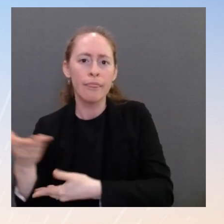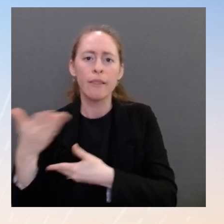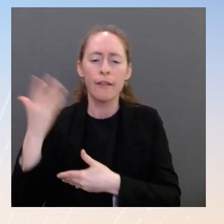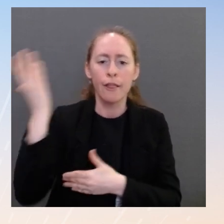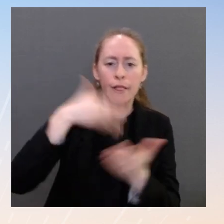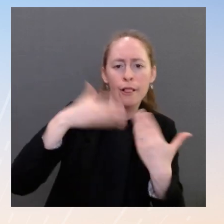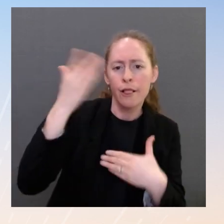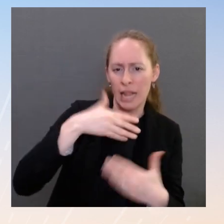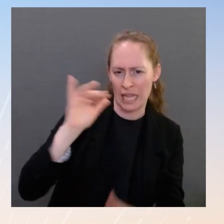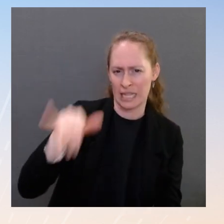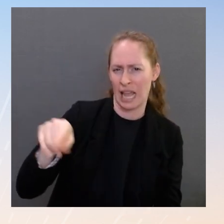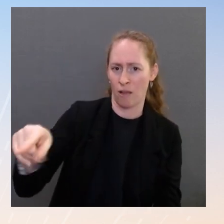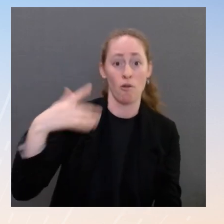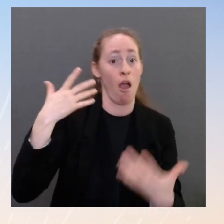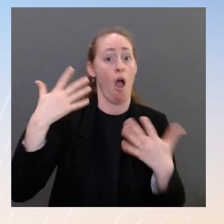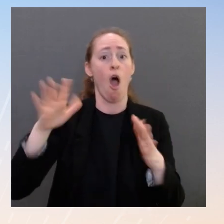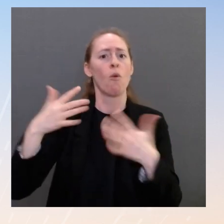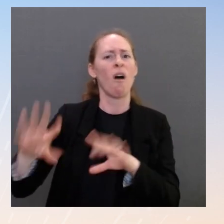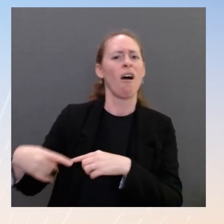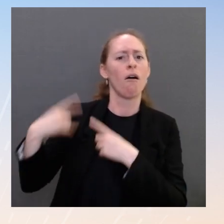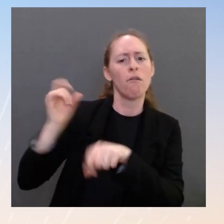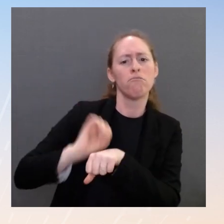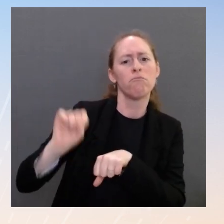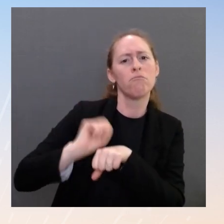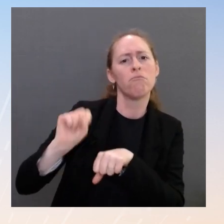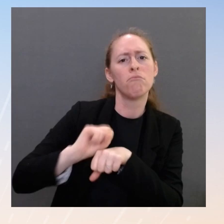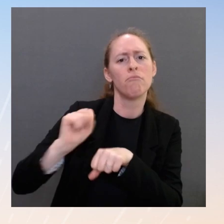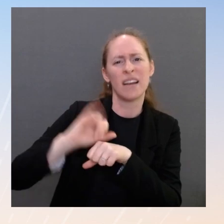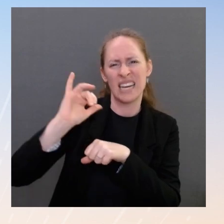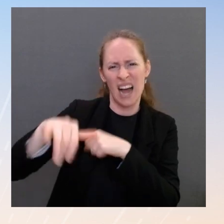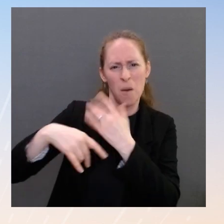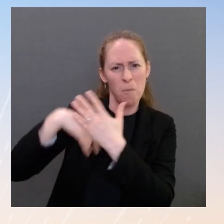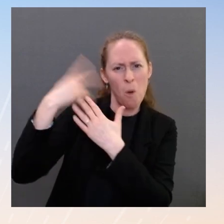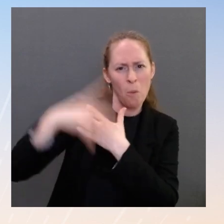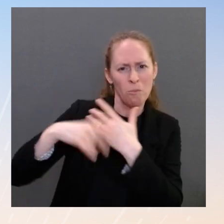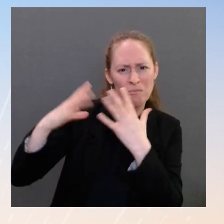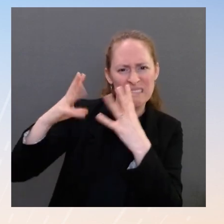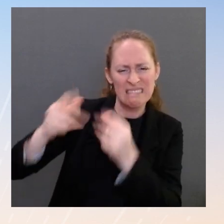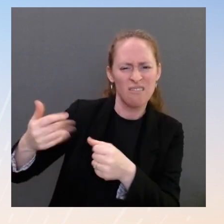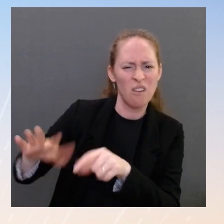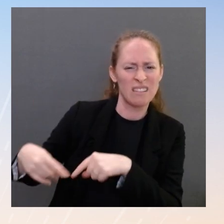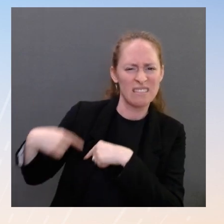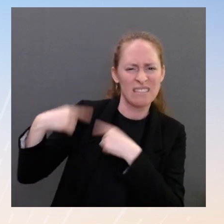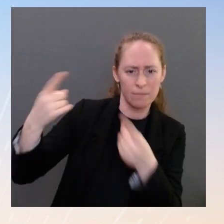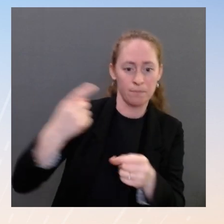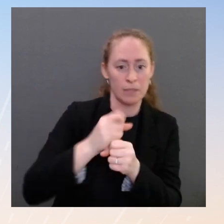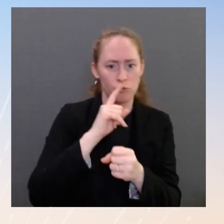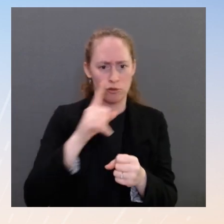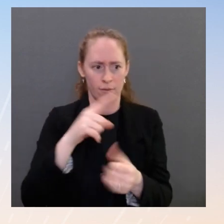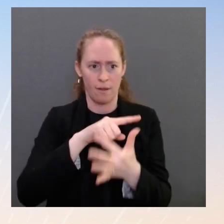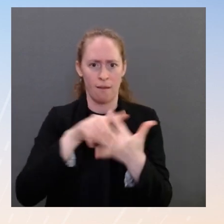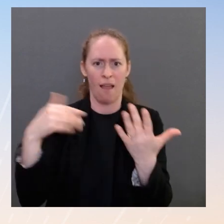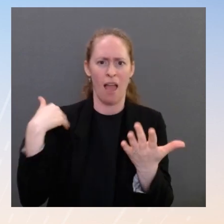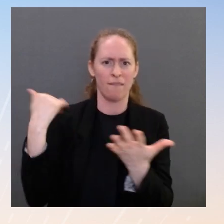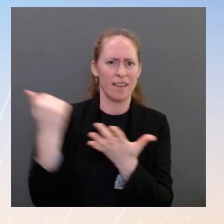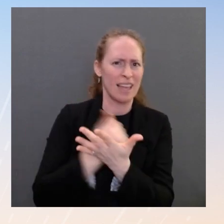And they have talked about the need, potentially, for more resources to make that happen. The Press: And just to be very clear, and some Democrats have said this: